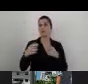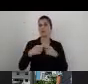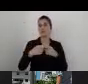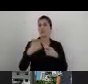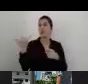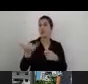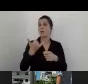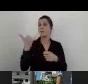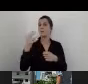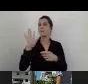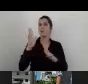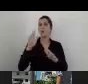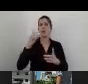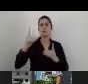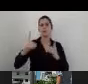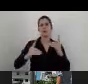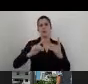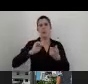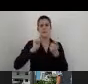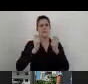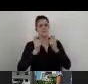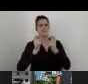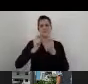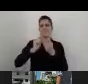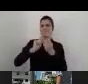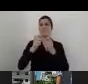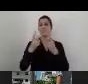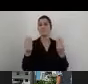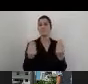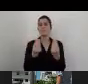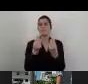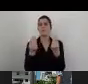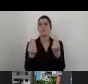So it's something that is also requiring for us,